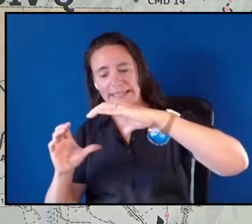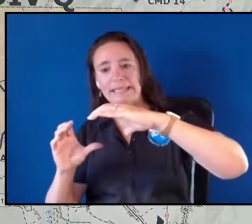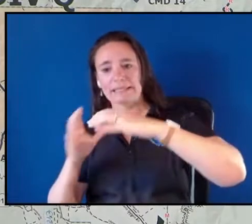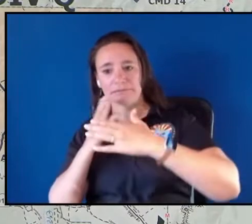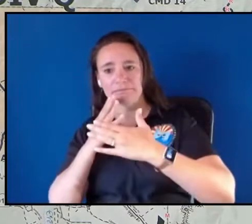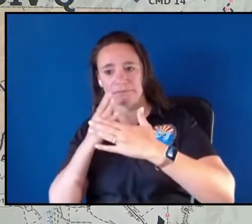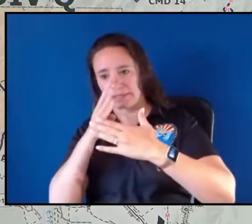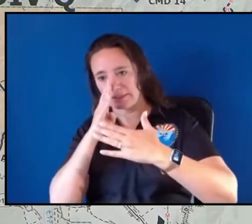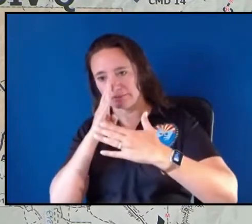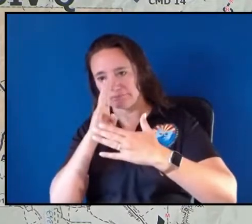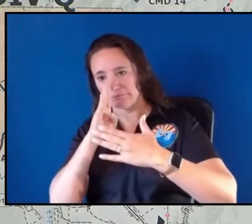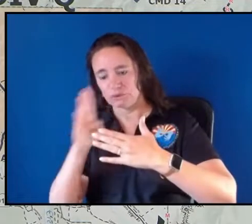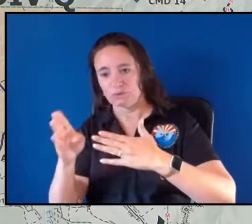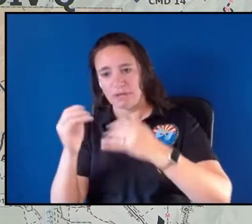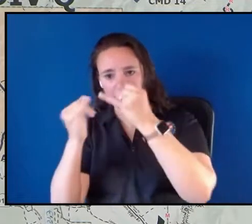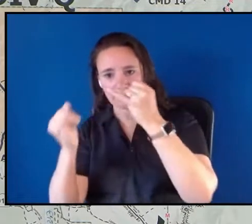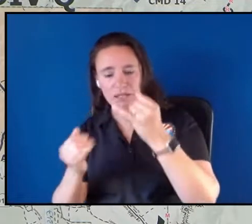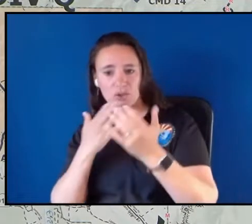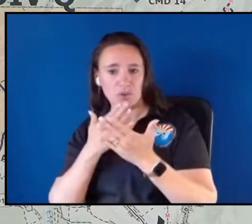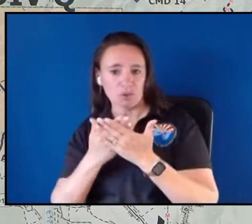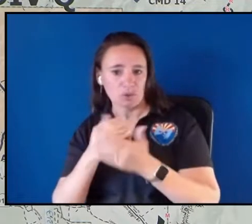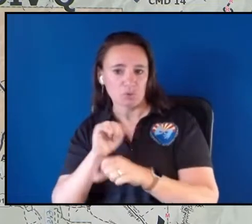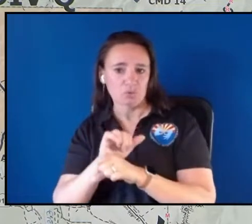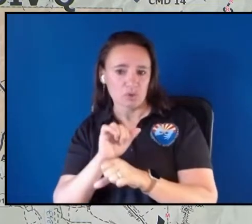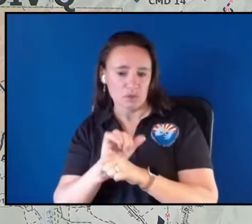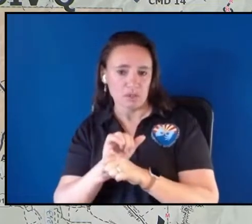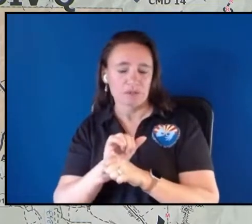by the firefighters there on the ground.